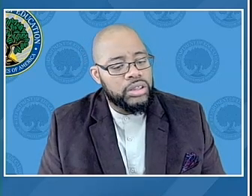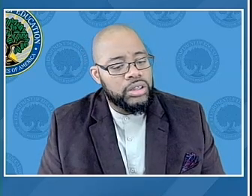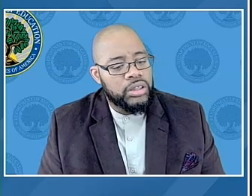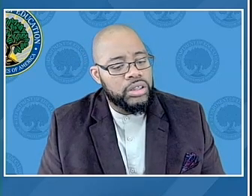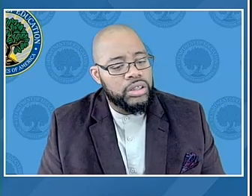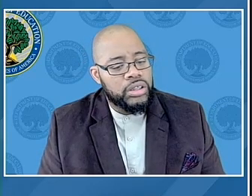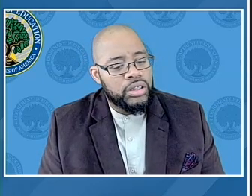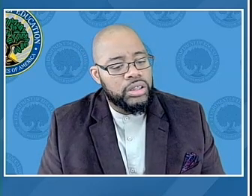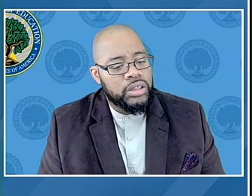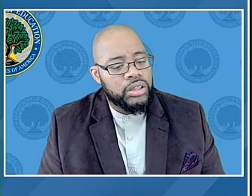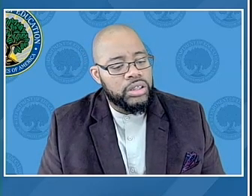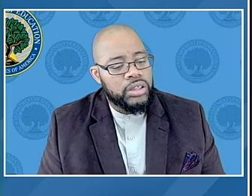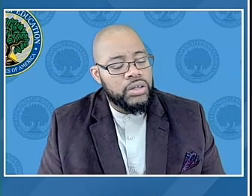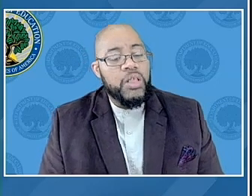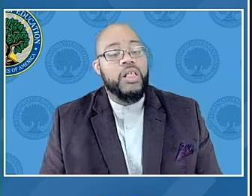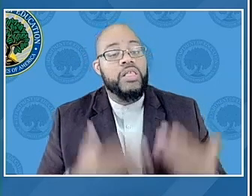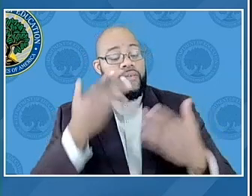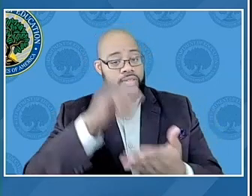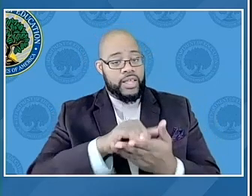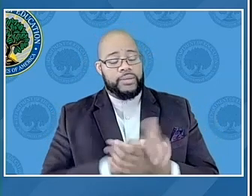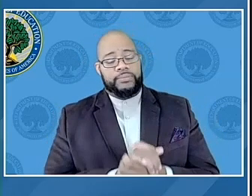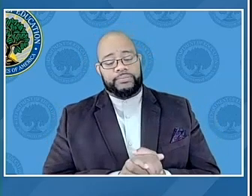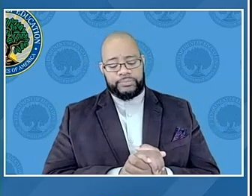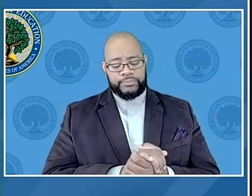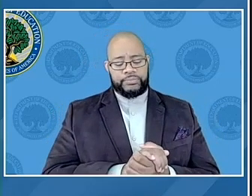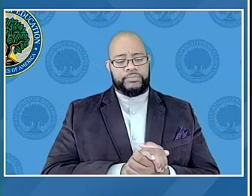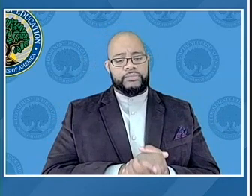Thank you for that. Ed Boltz, you are up next.